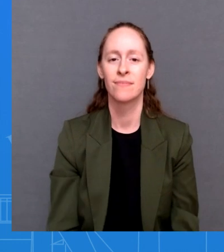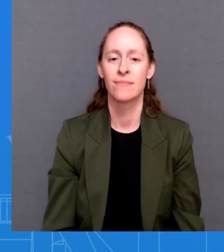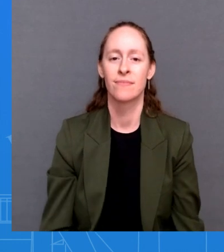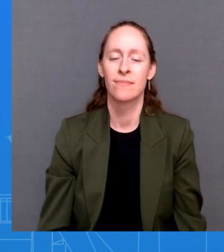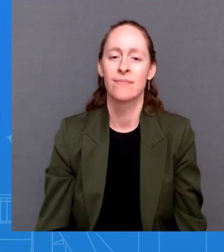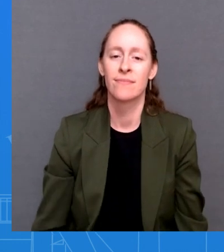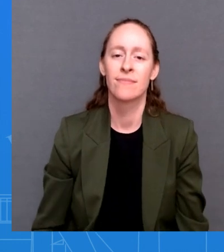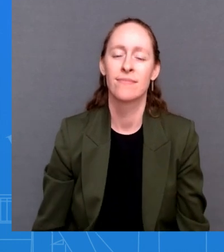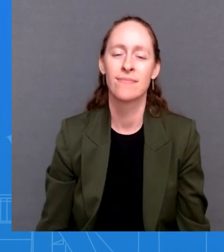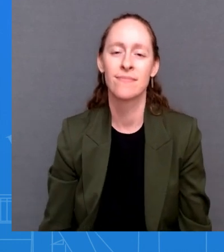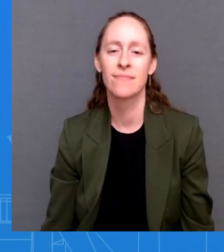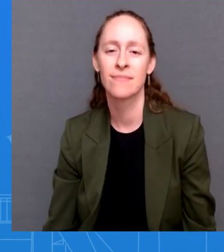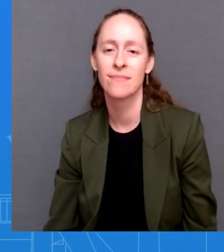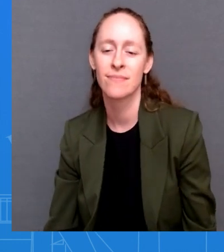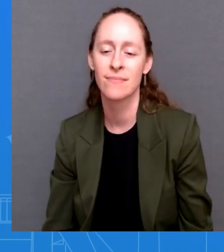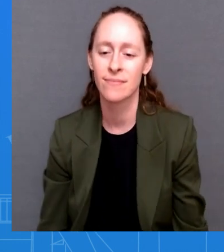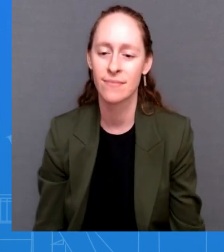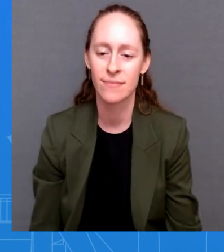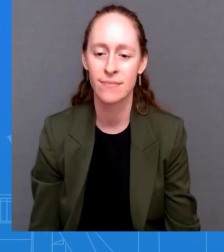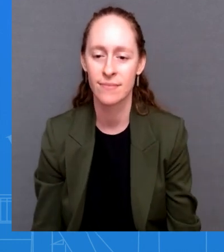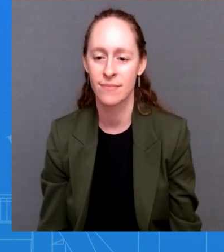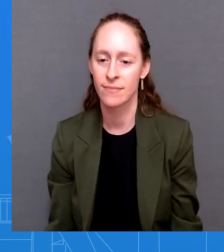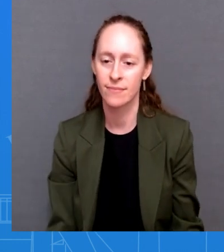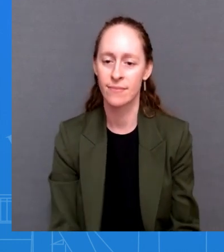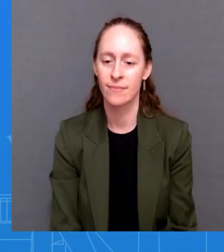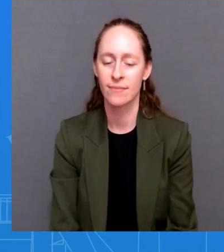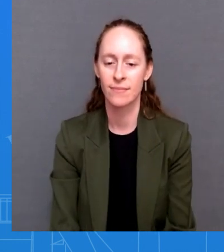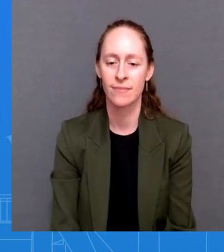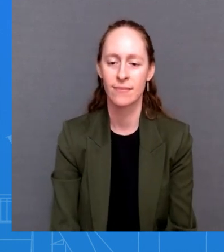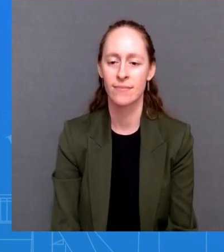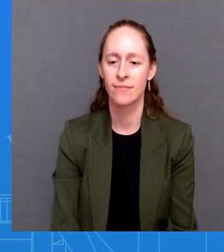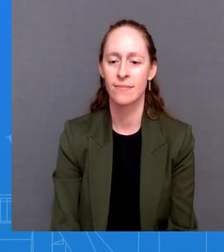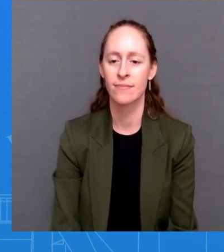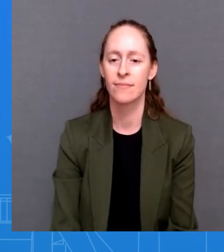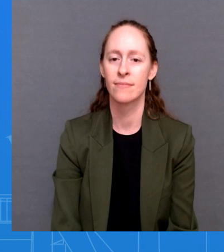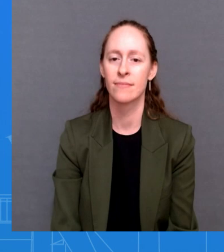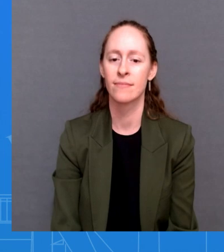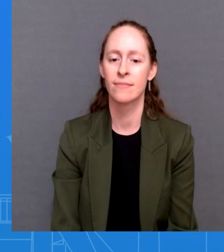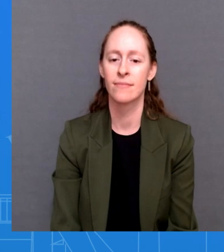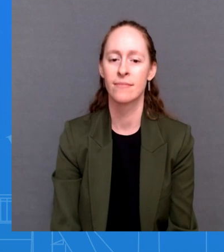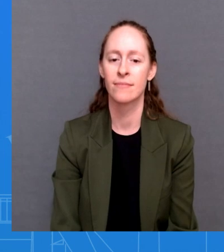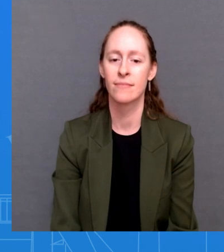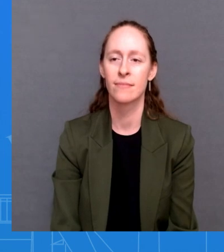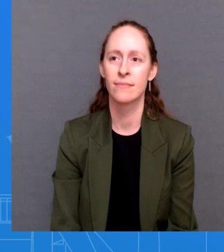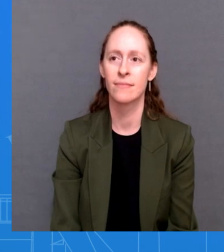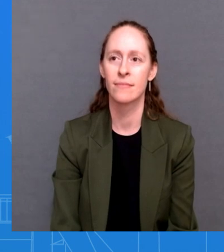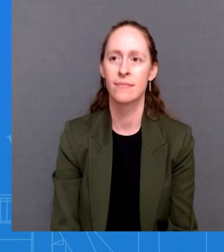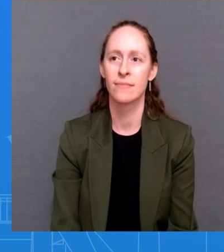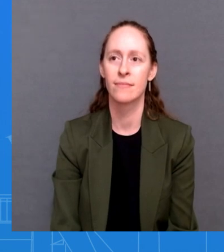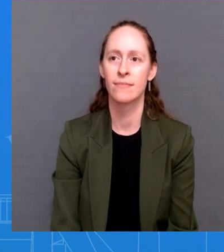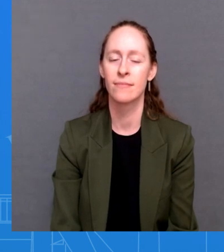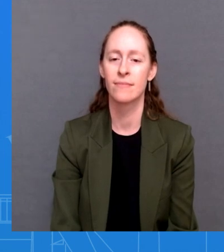So I have the question I have. As you know, I'm basically on the premise that more providers are reporting